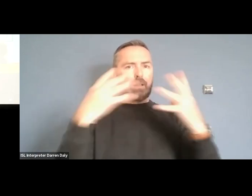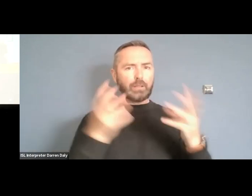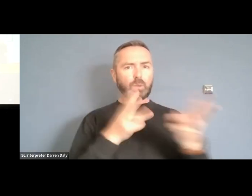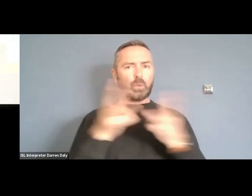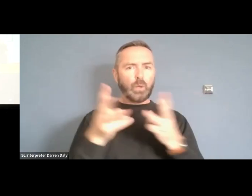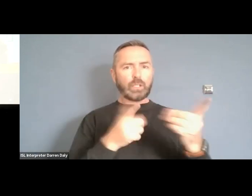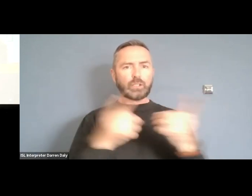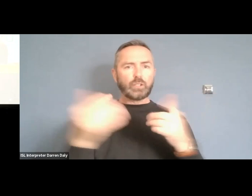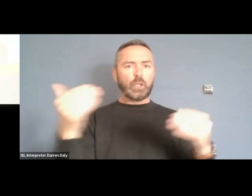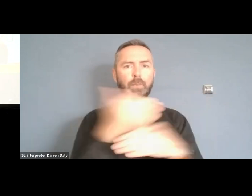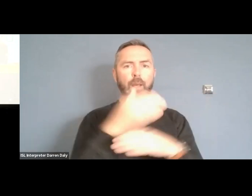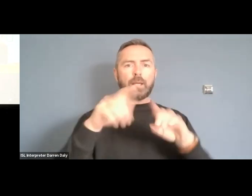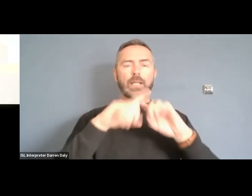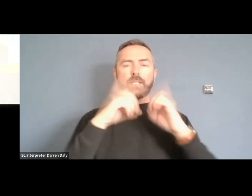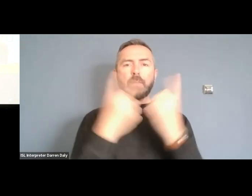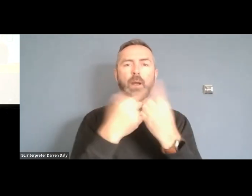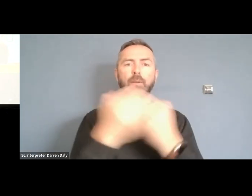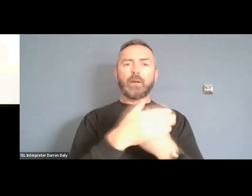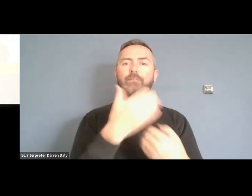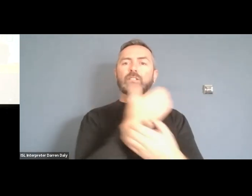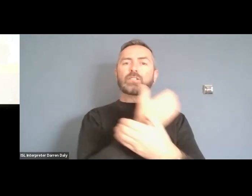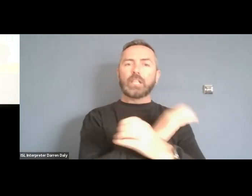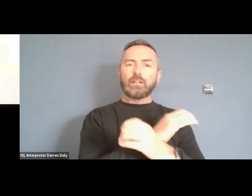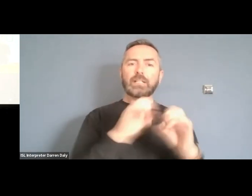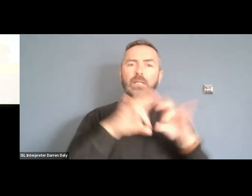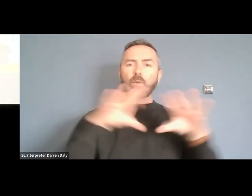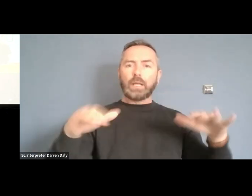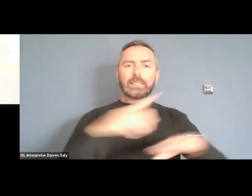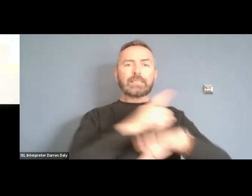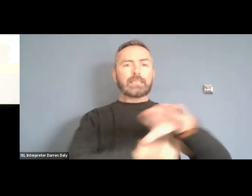the Department of Children, Equality, Integration, Disability and Youth.